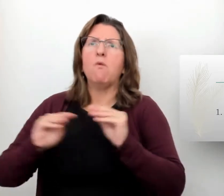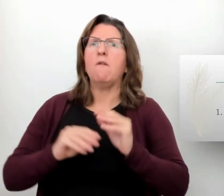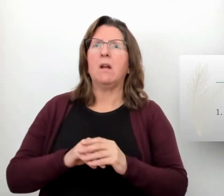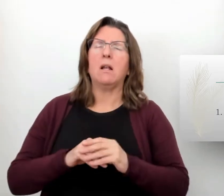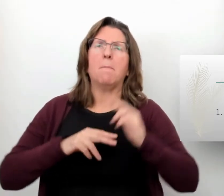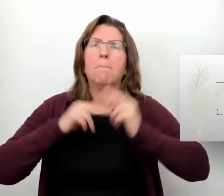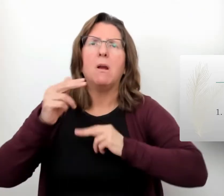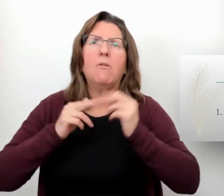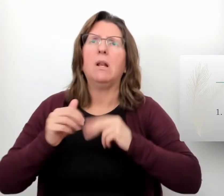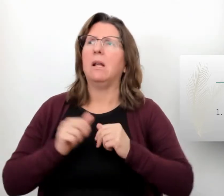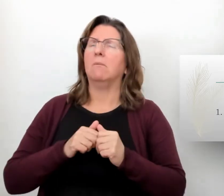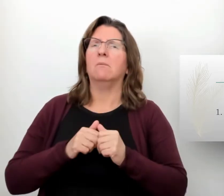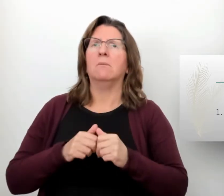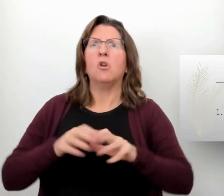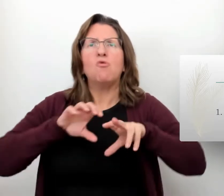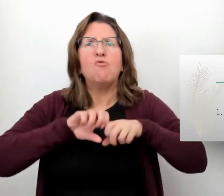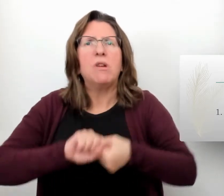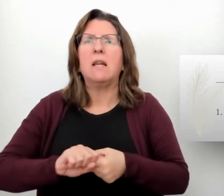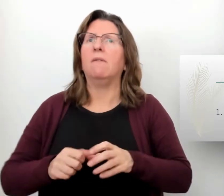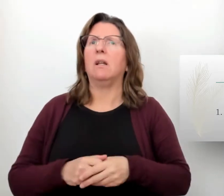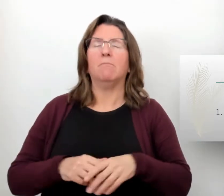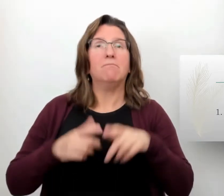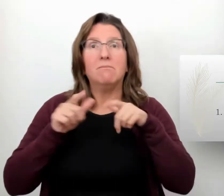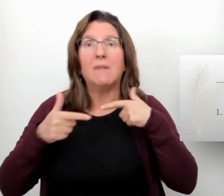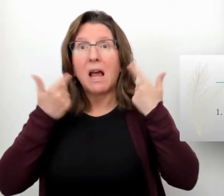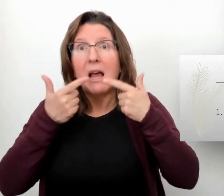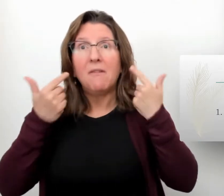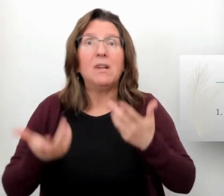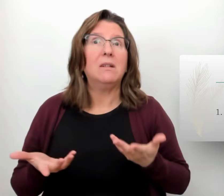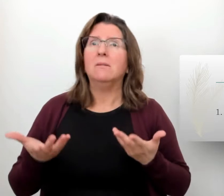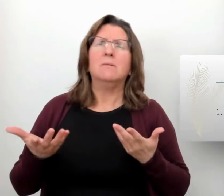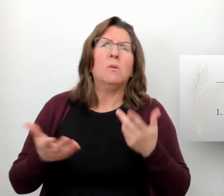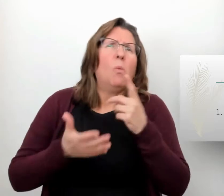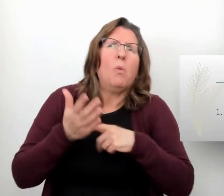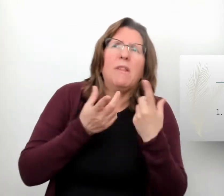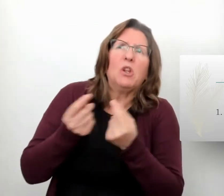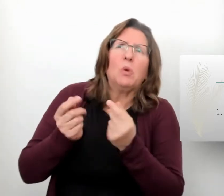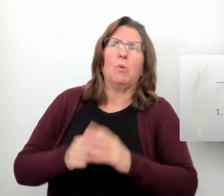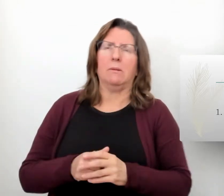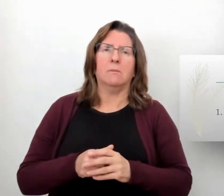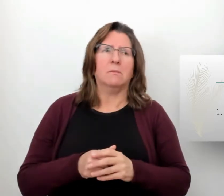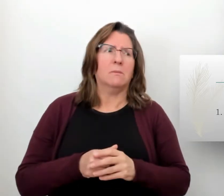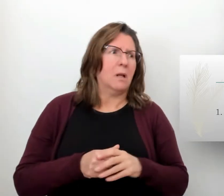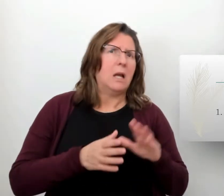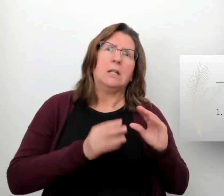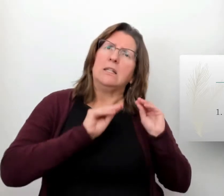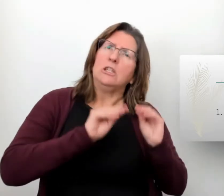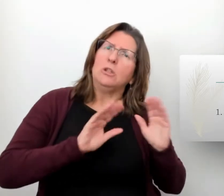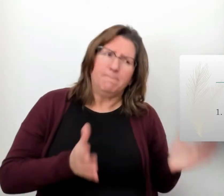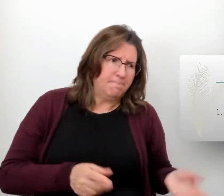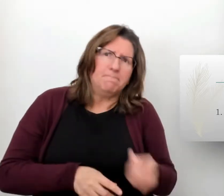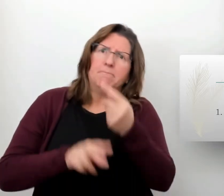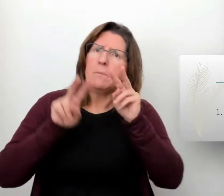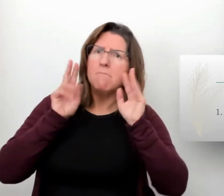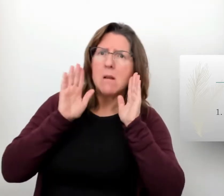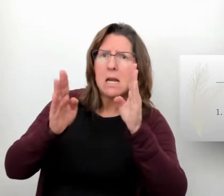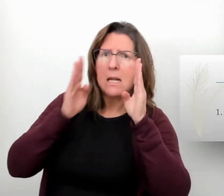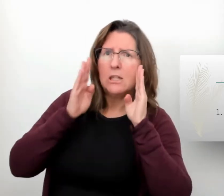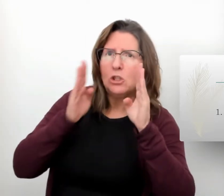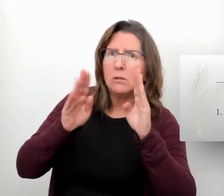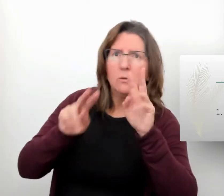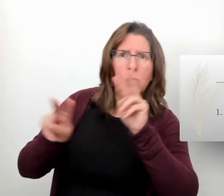Can you interpret what might be going on by their movements? Where they are? By their body language and facial expressions?